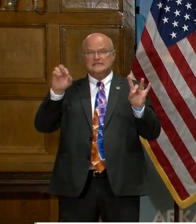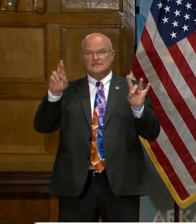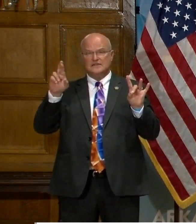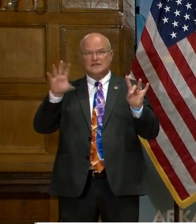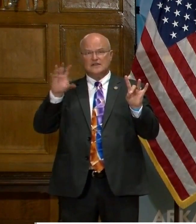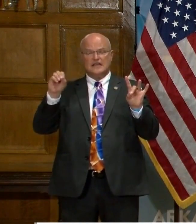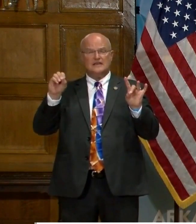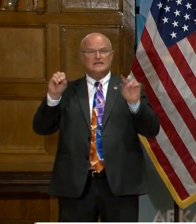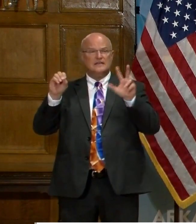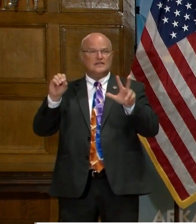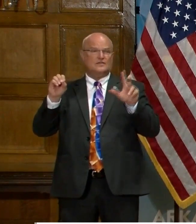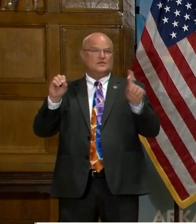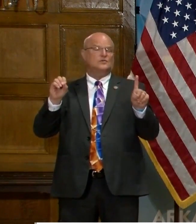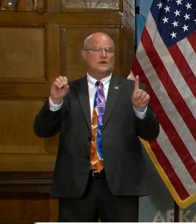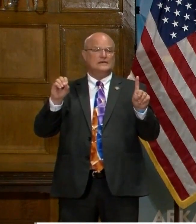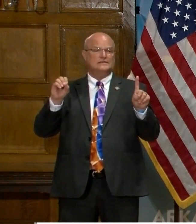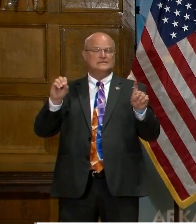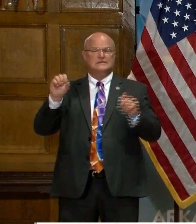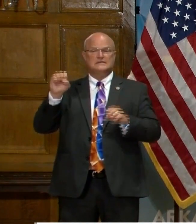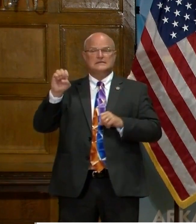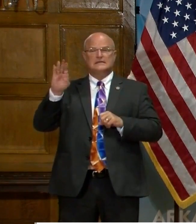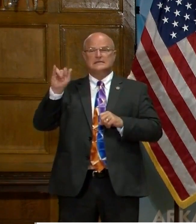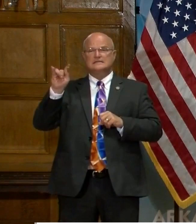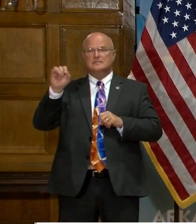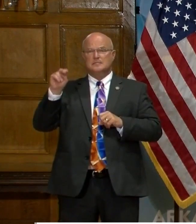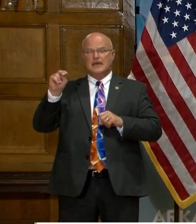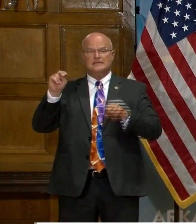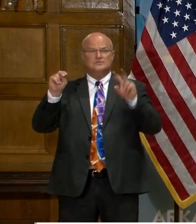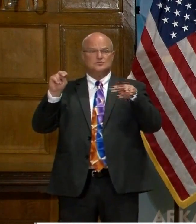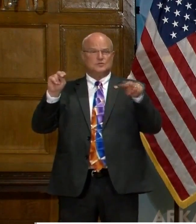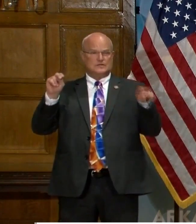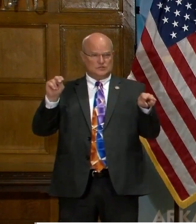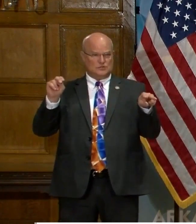PULASKI COUNTY HAD 56. BENTON COUNTY HAD 48.